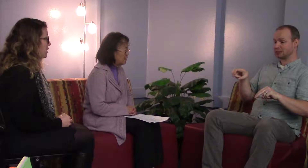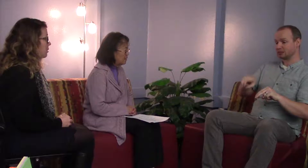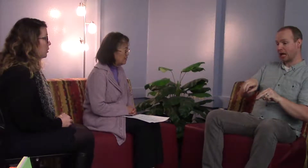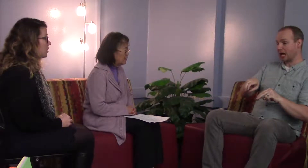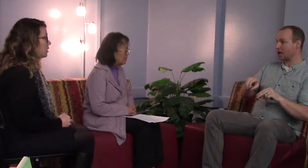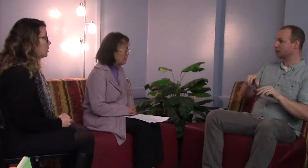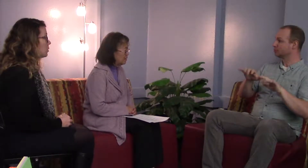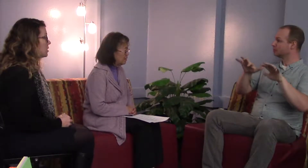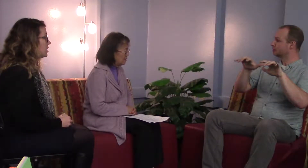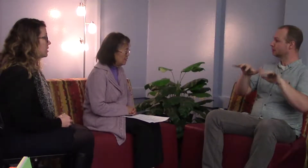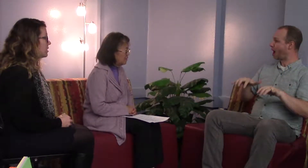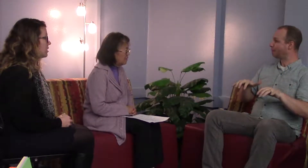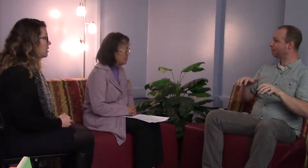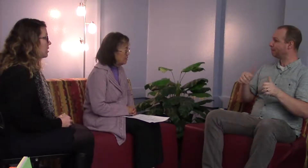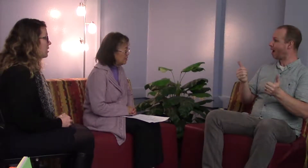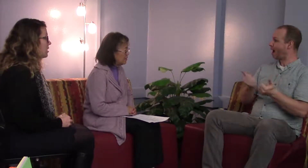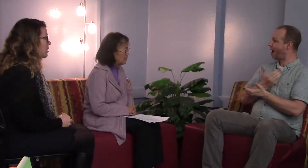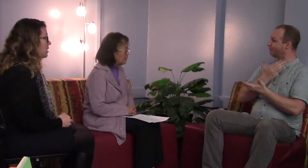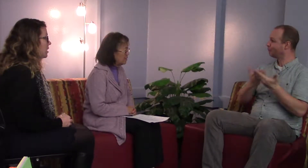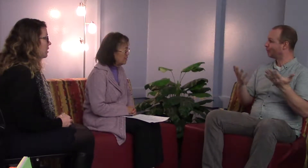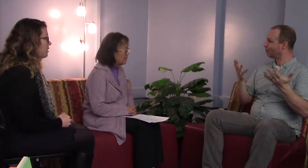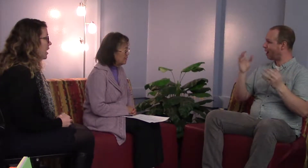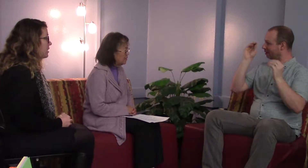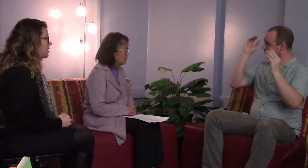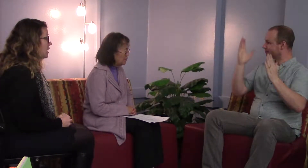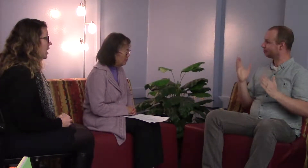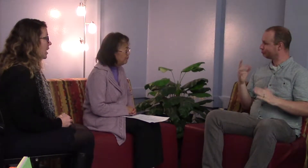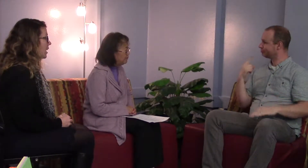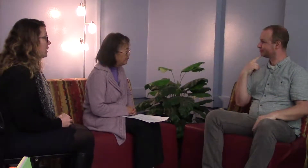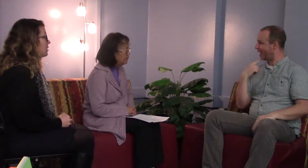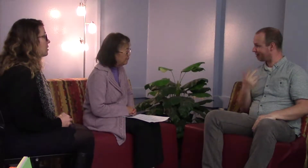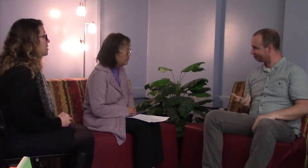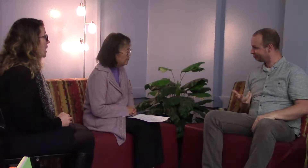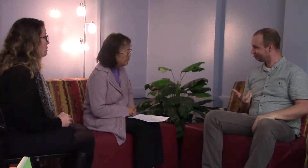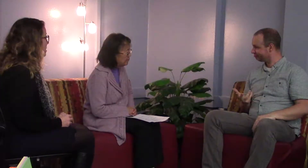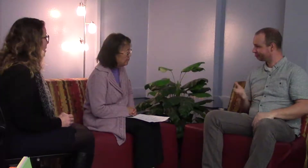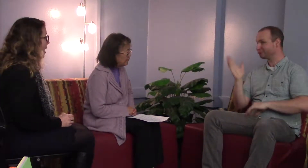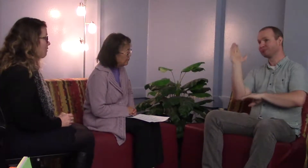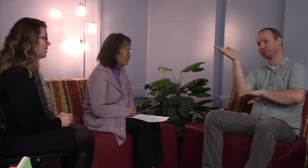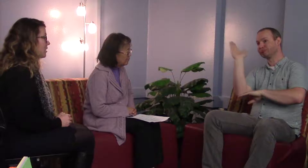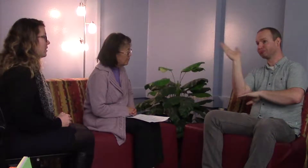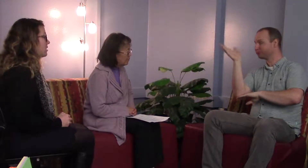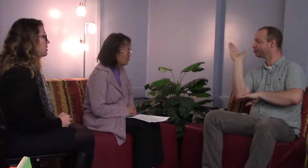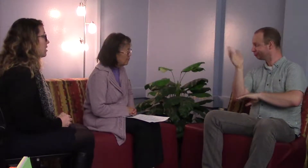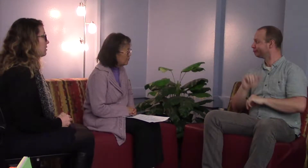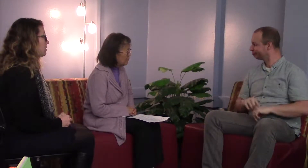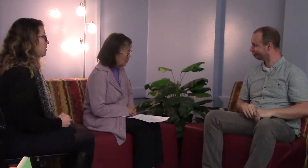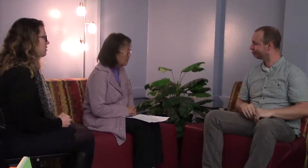That's a person who sits in the class and types everything that is said